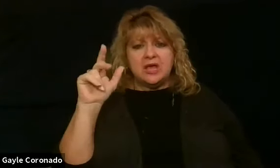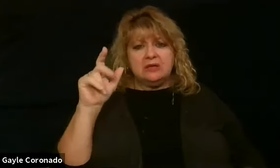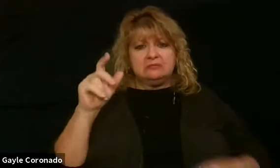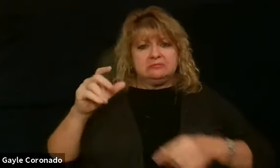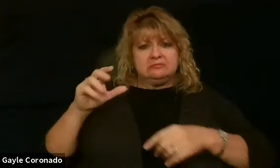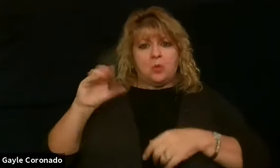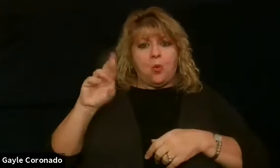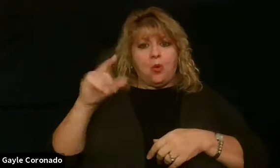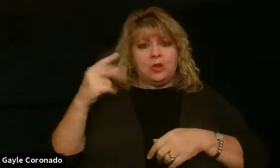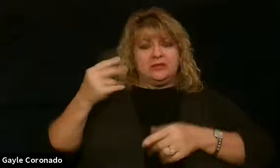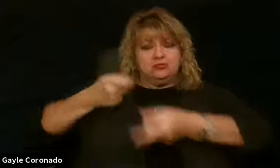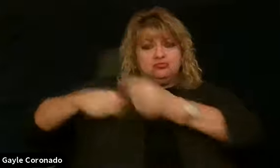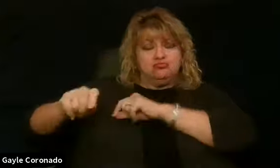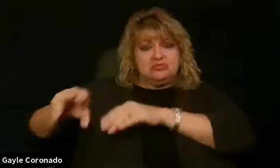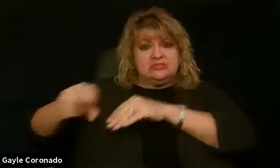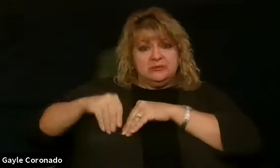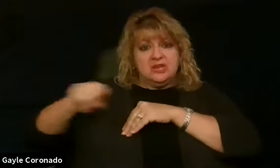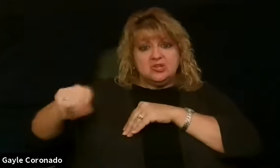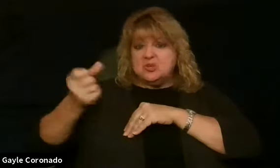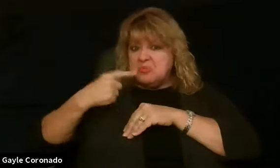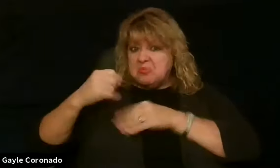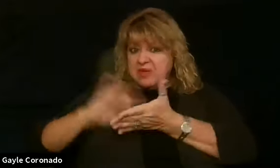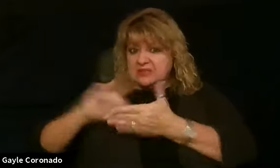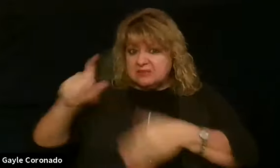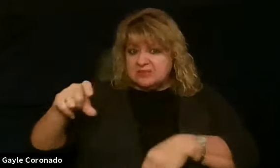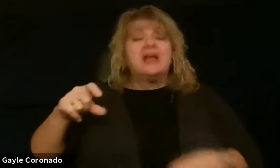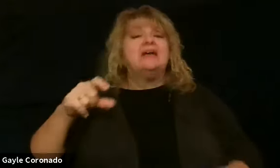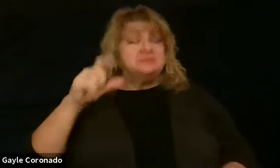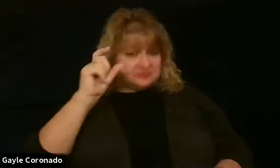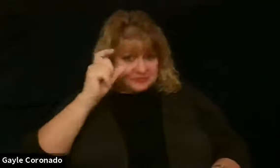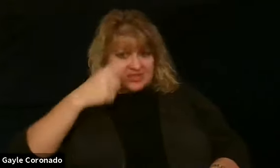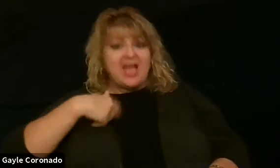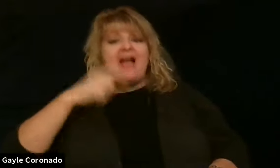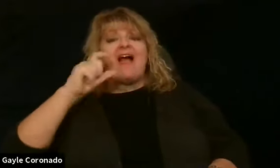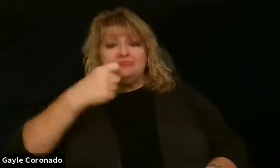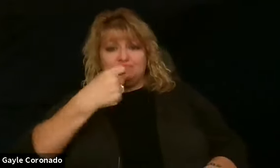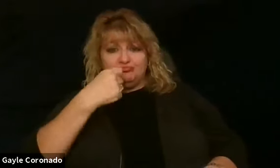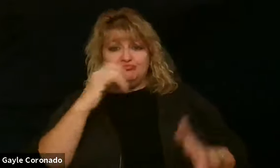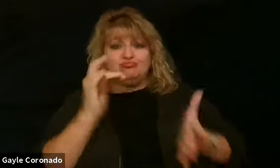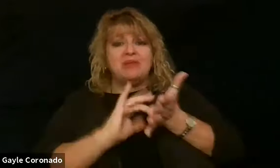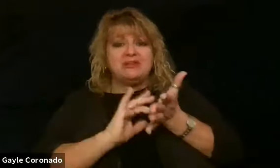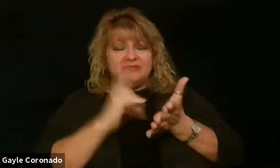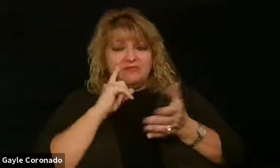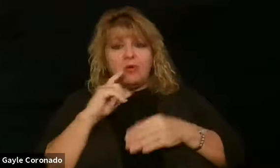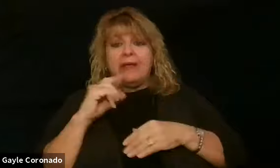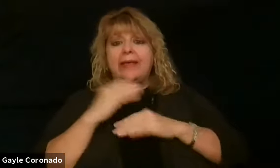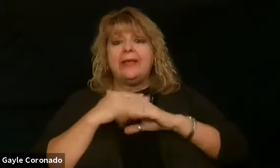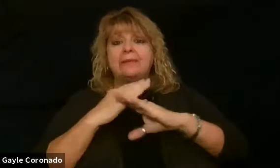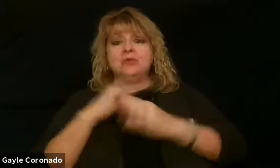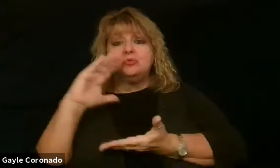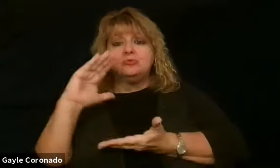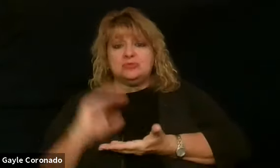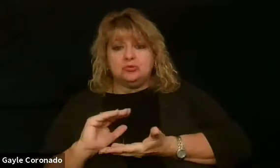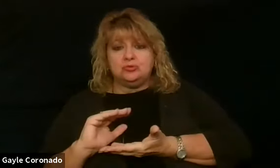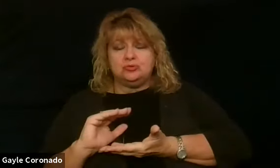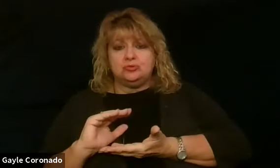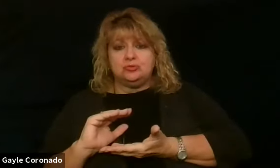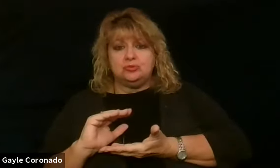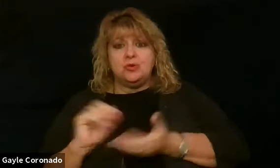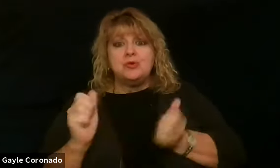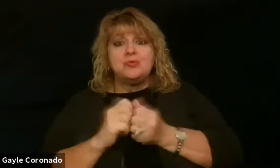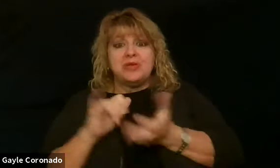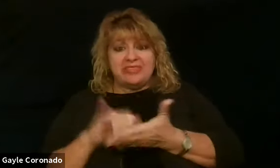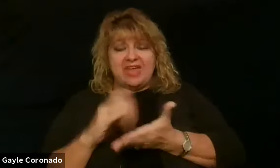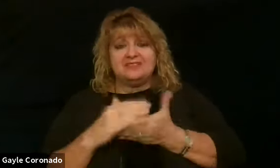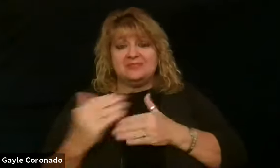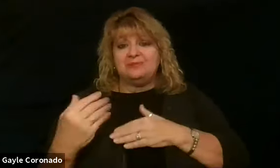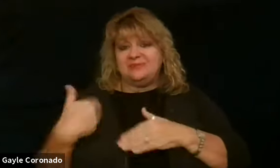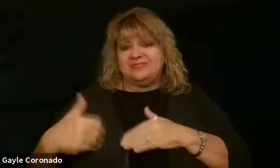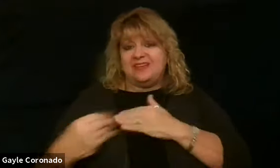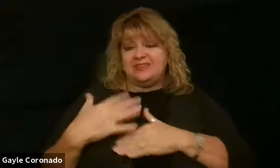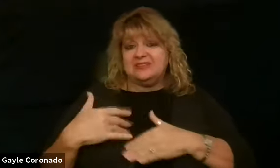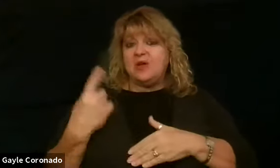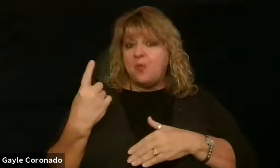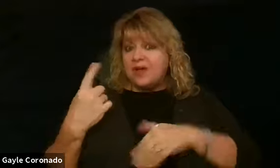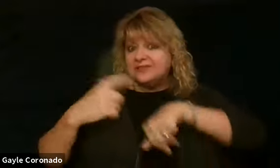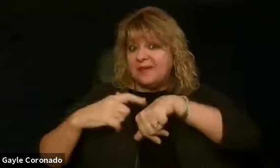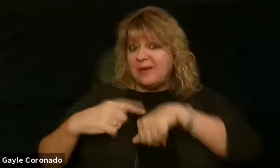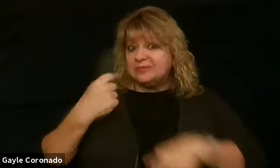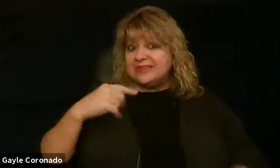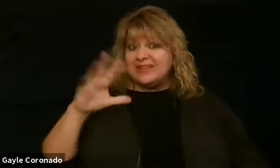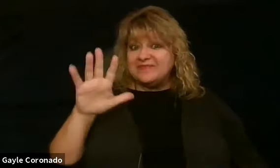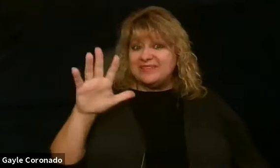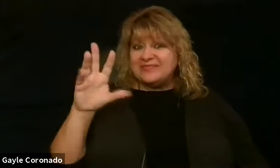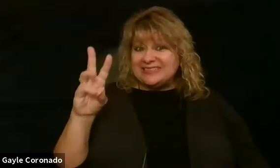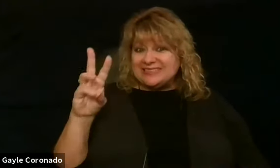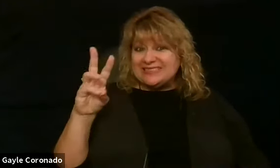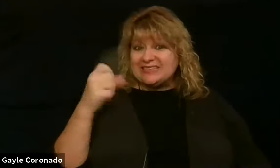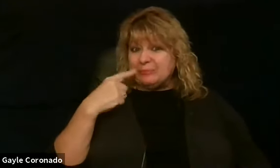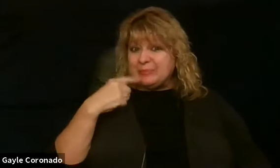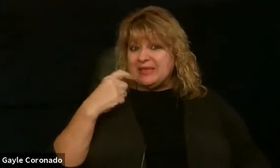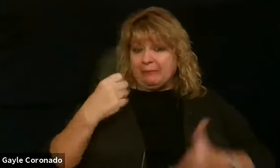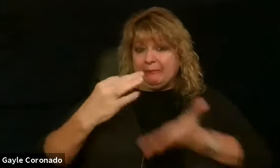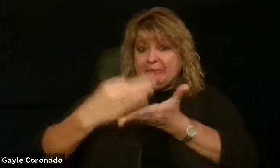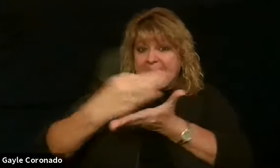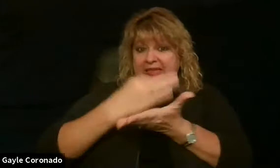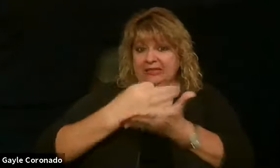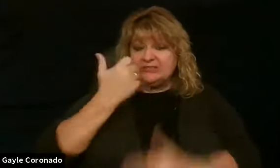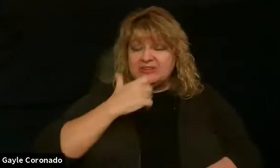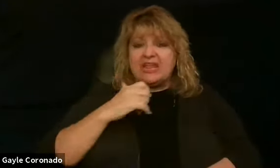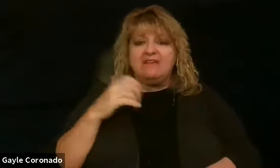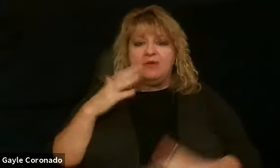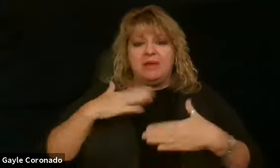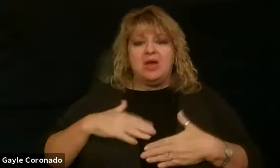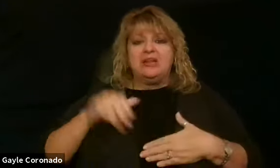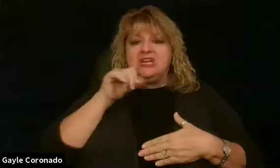Yes ma'am I do I take pills every day just to suppress my immune system so the kidney functions correctly with that comes a lot of side effects. At one point I was taking 56 pills a day just to get my body to not reject my new transplant kidney now down